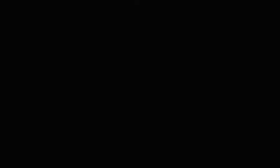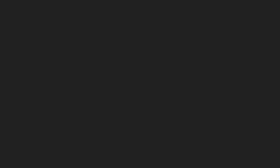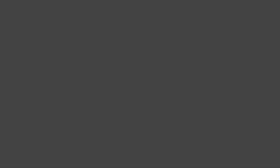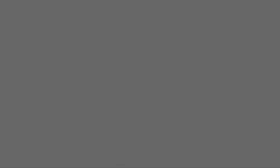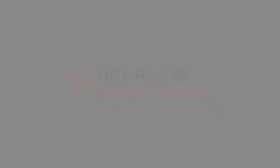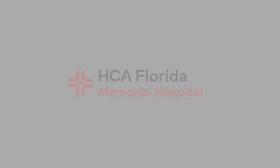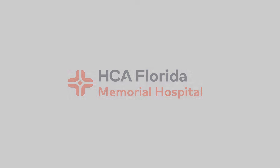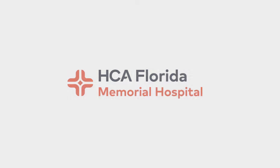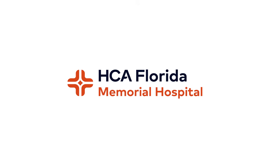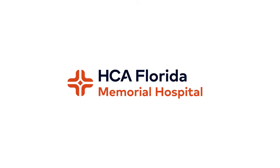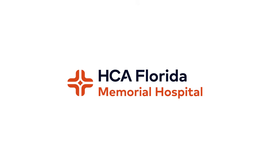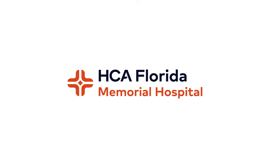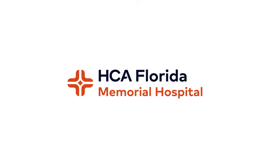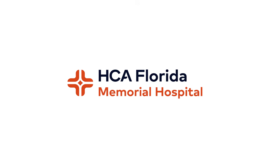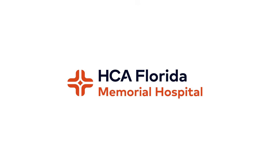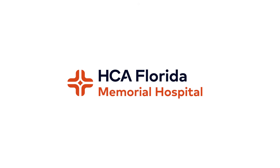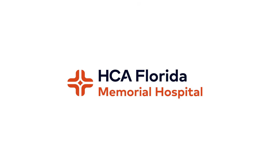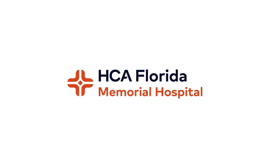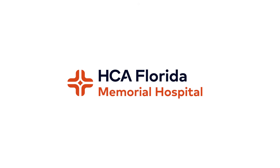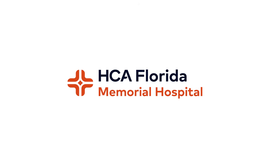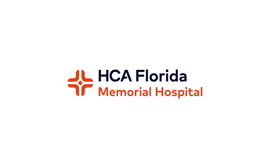[AUDIO LOGO]